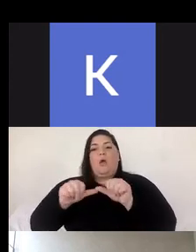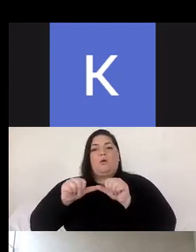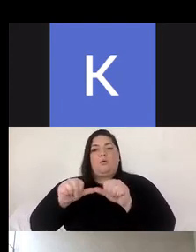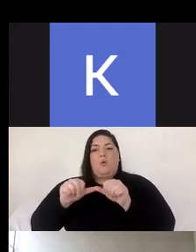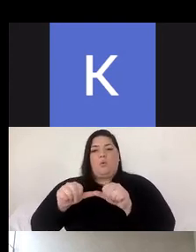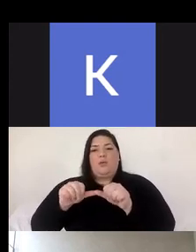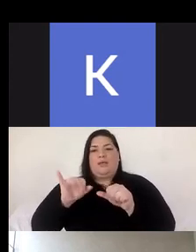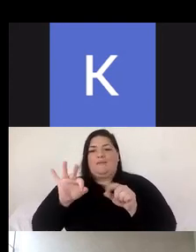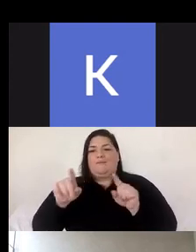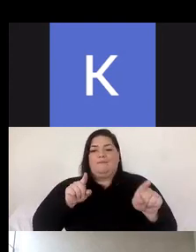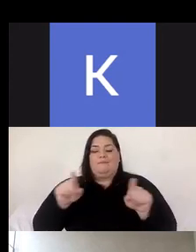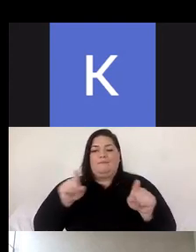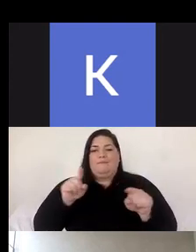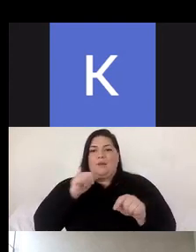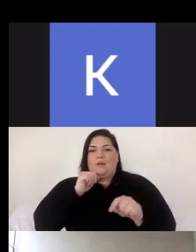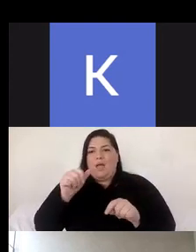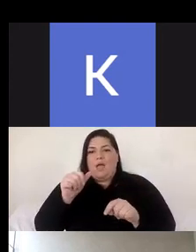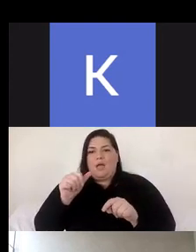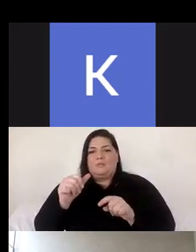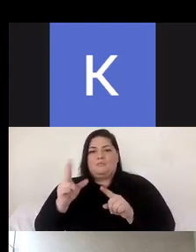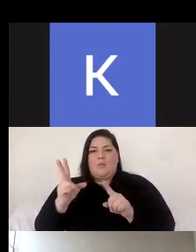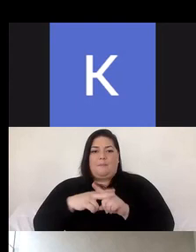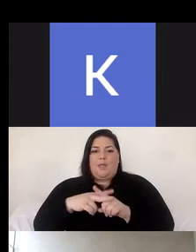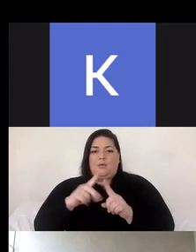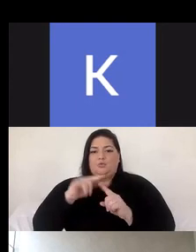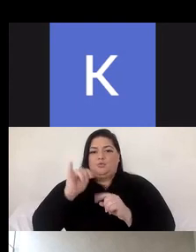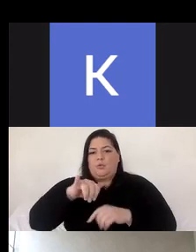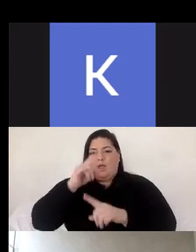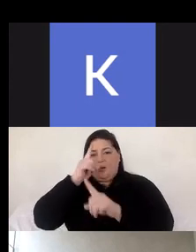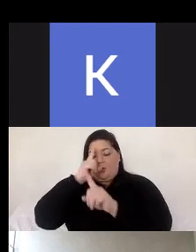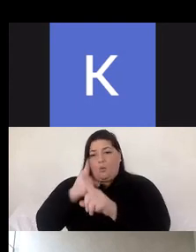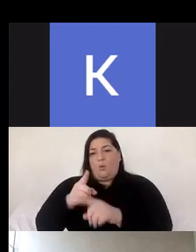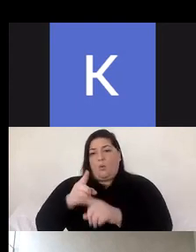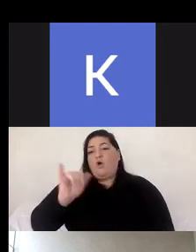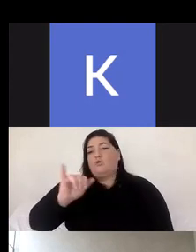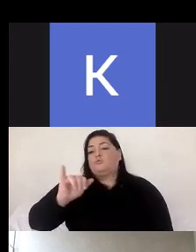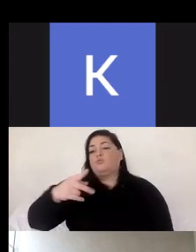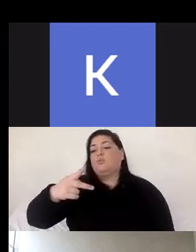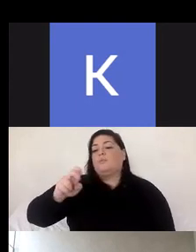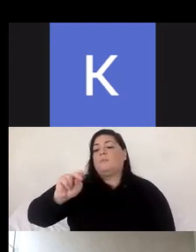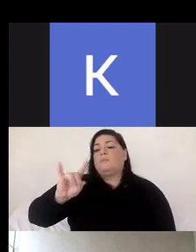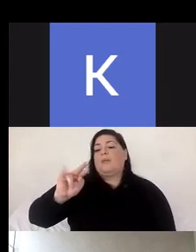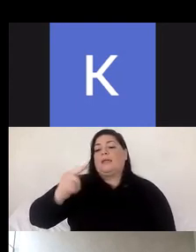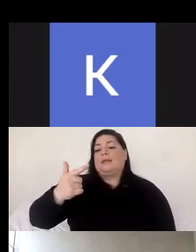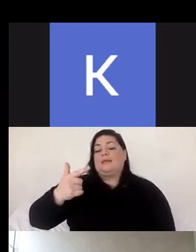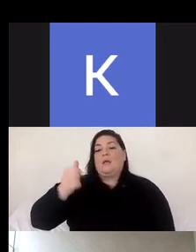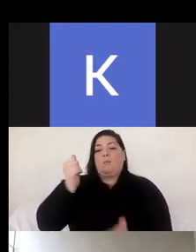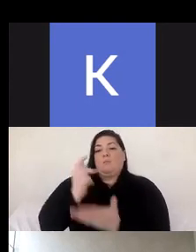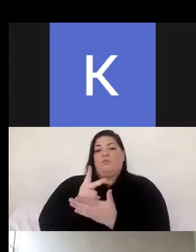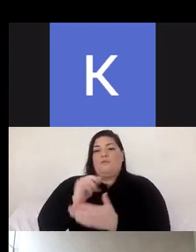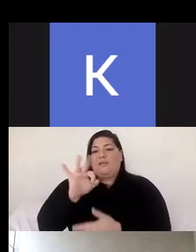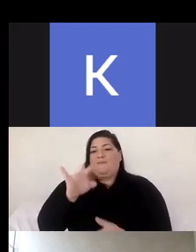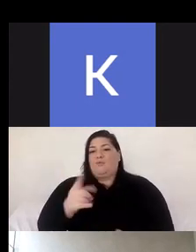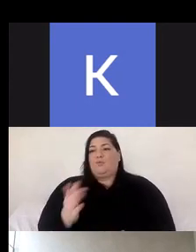phases of approval. Or another one is pending approval, if you submit a change request or are working